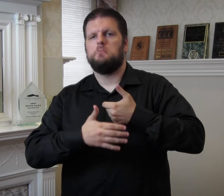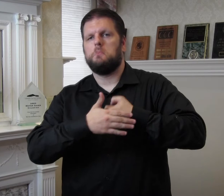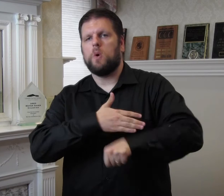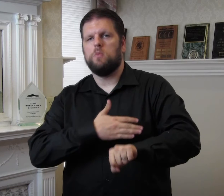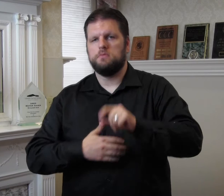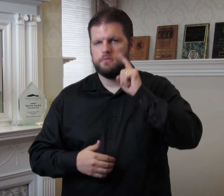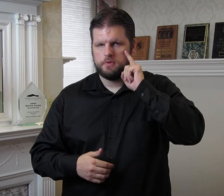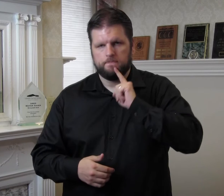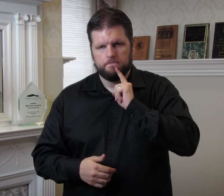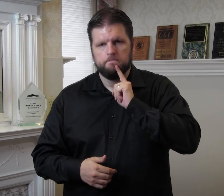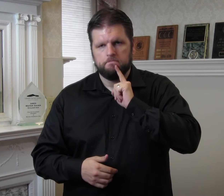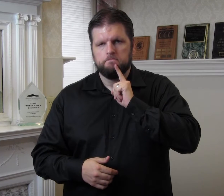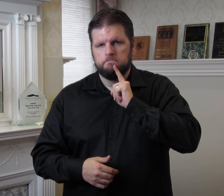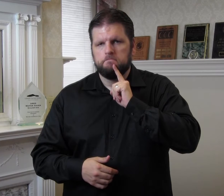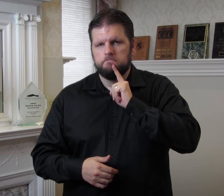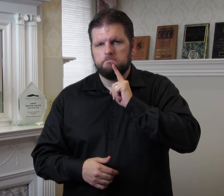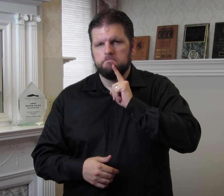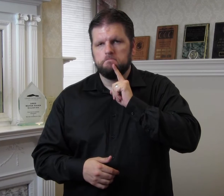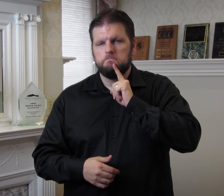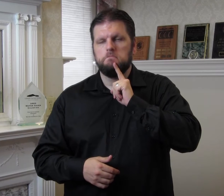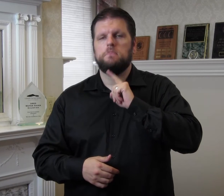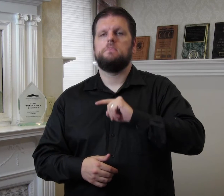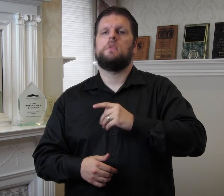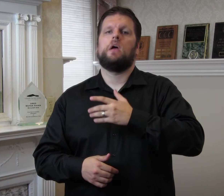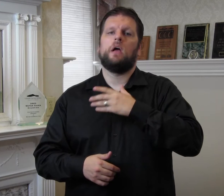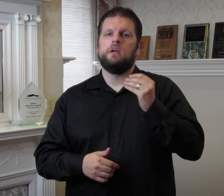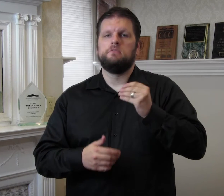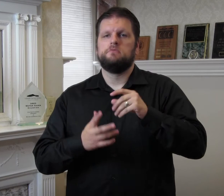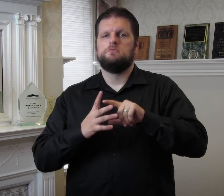That means that I was born deaf,